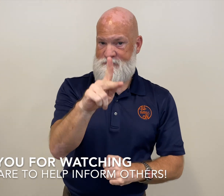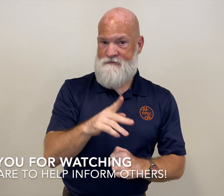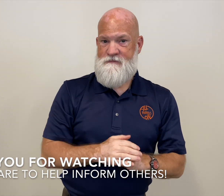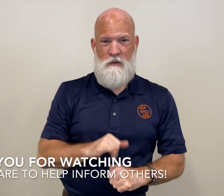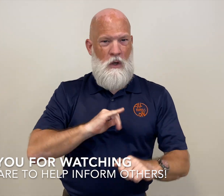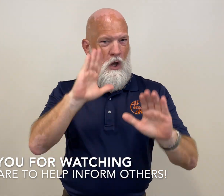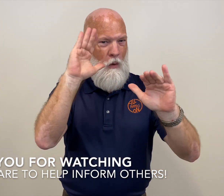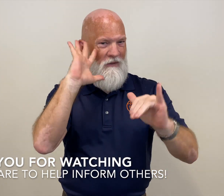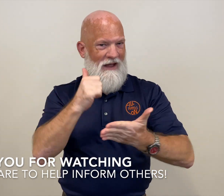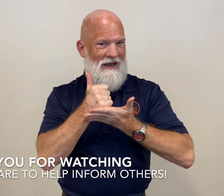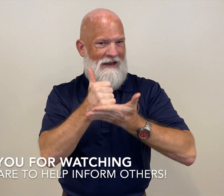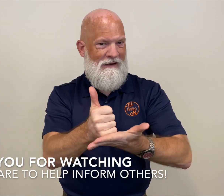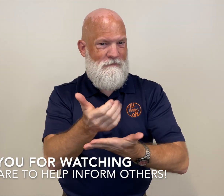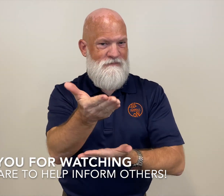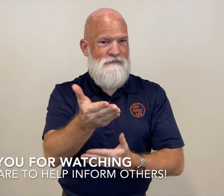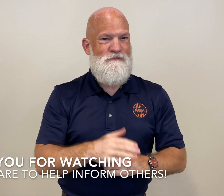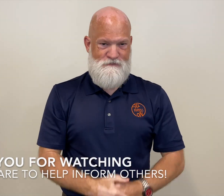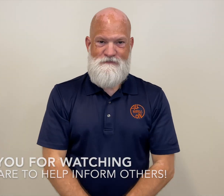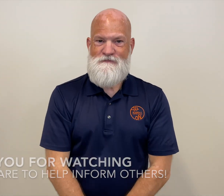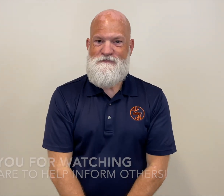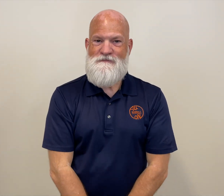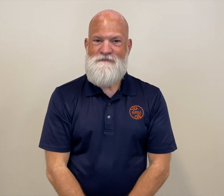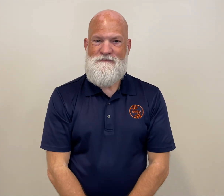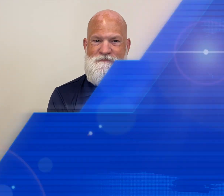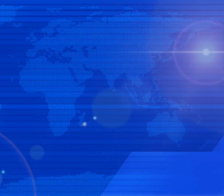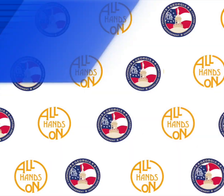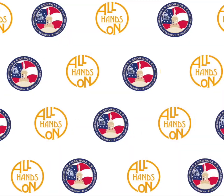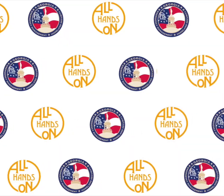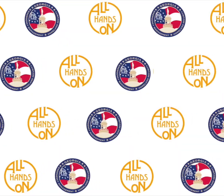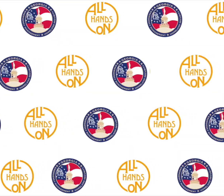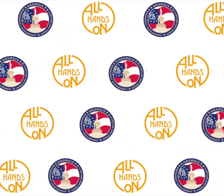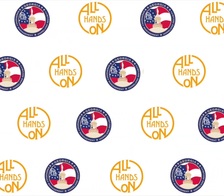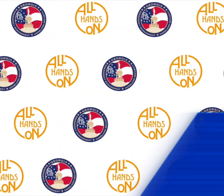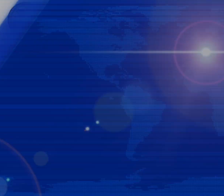please like and share this video to help inform others